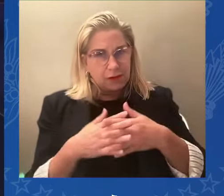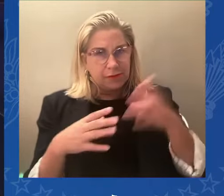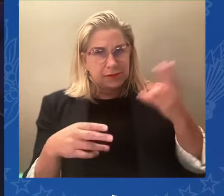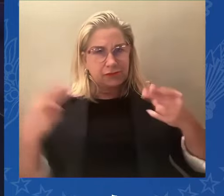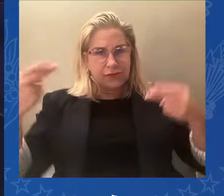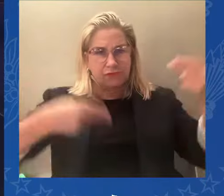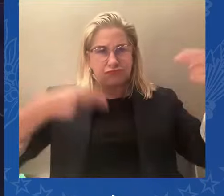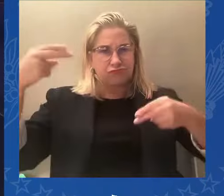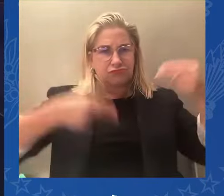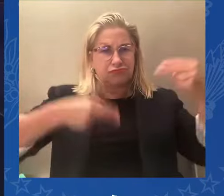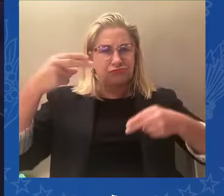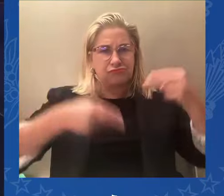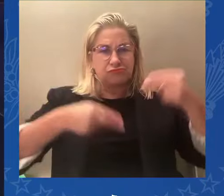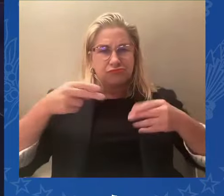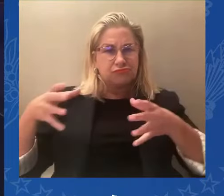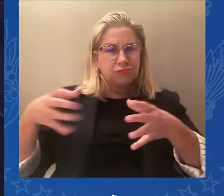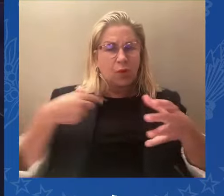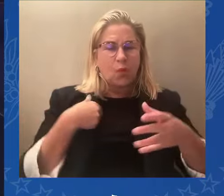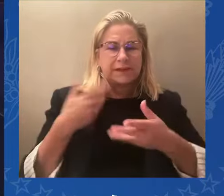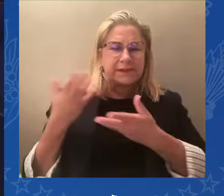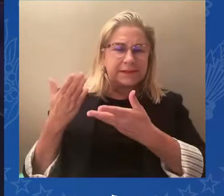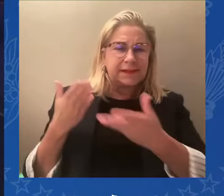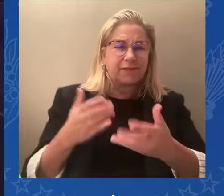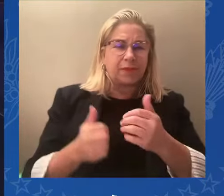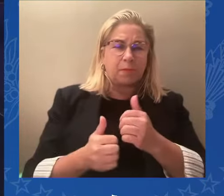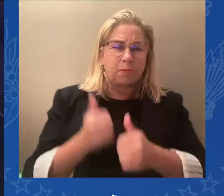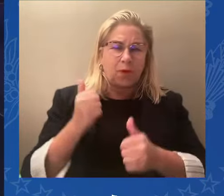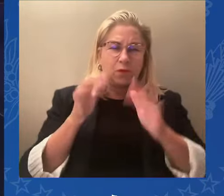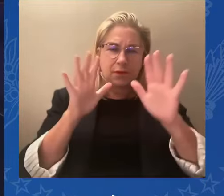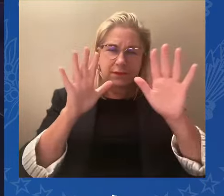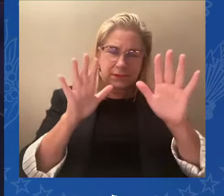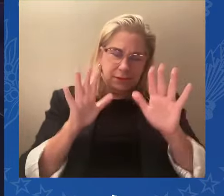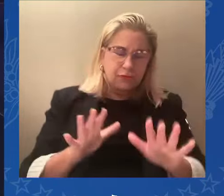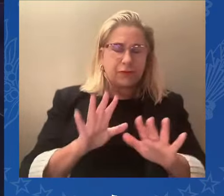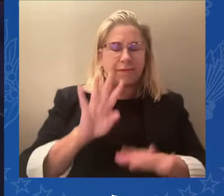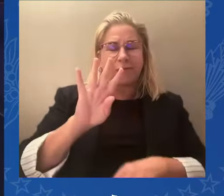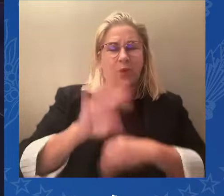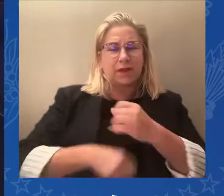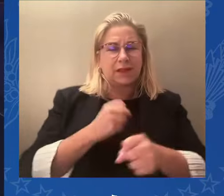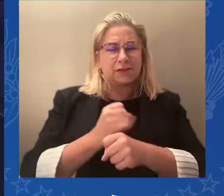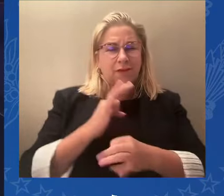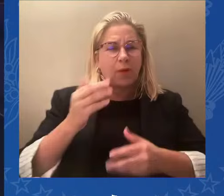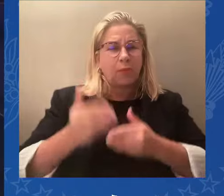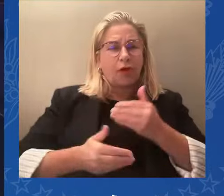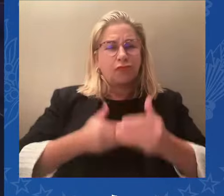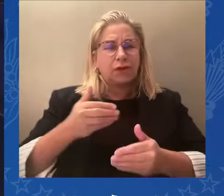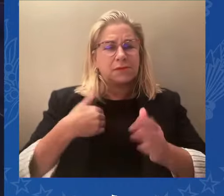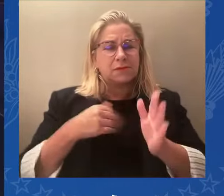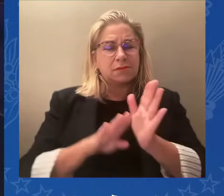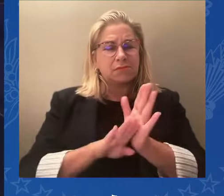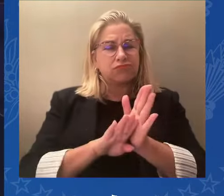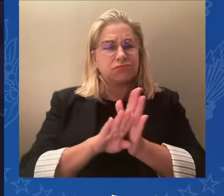a future harvest of endless possibilities. COVID no longer controls our lives.